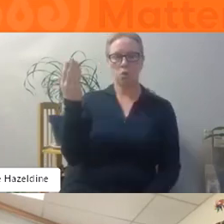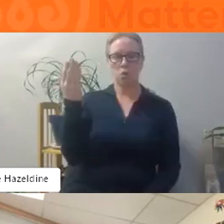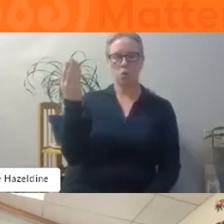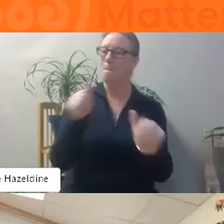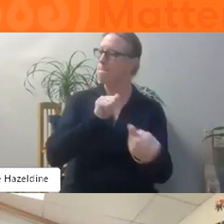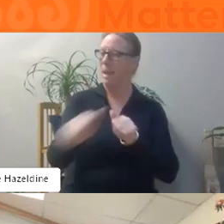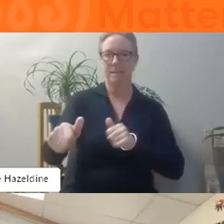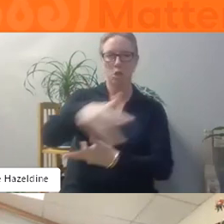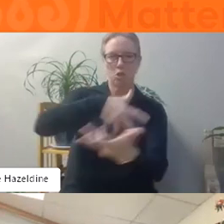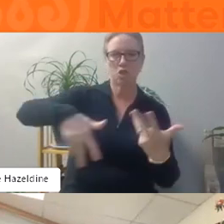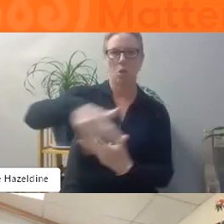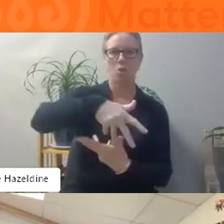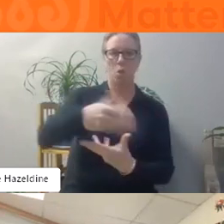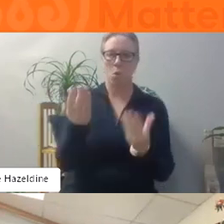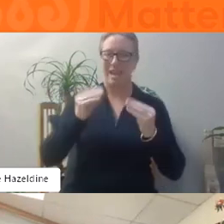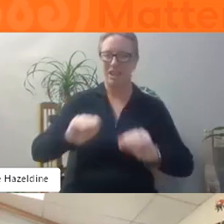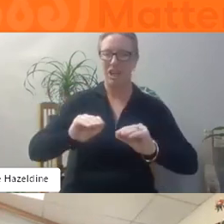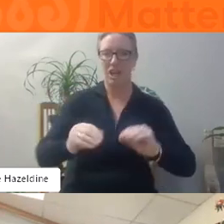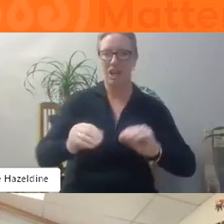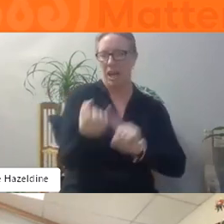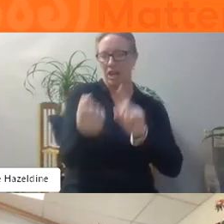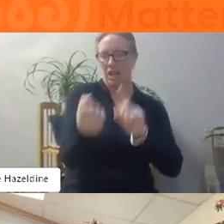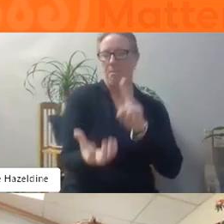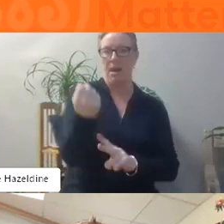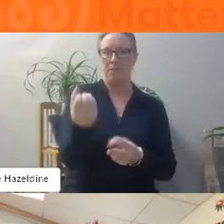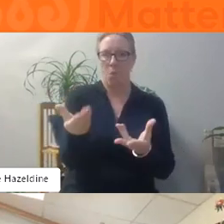because the research clearly tells us that the best social and education